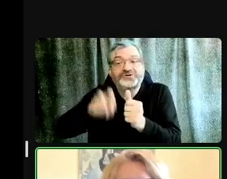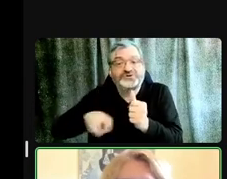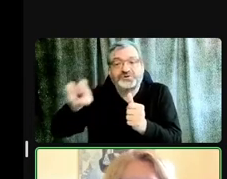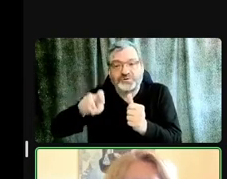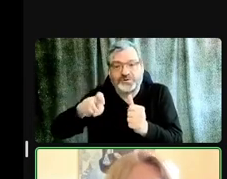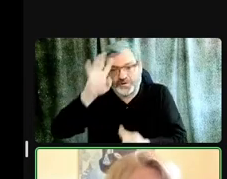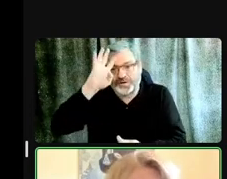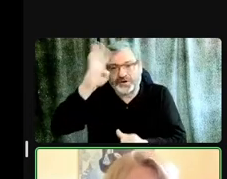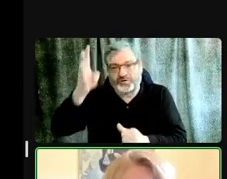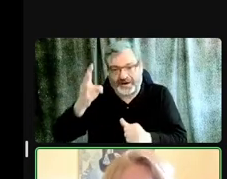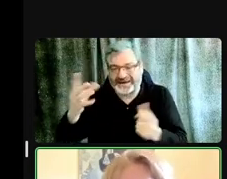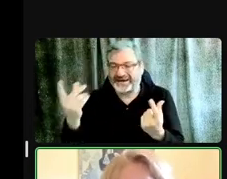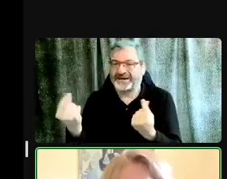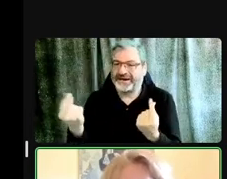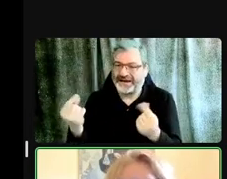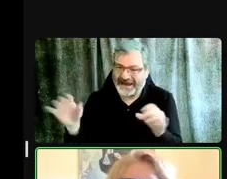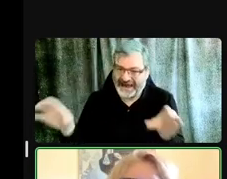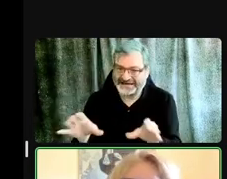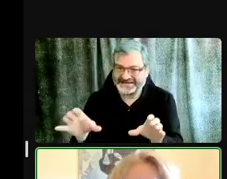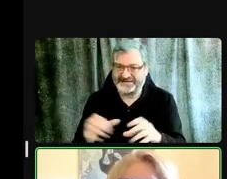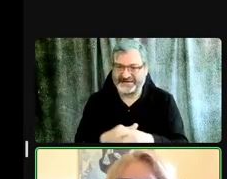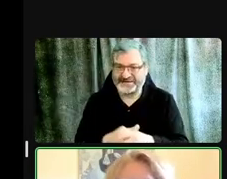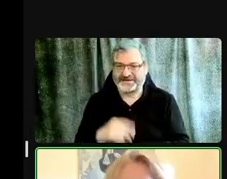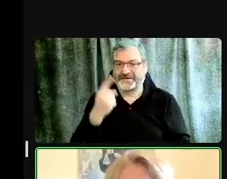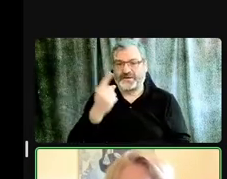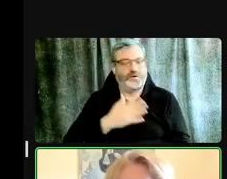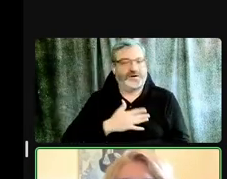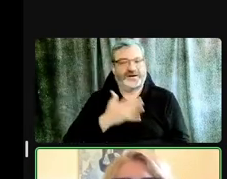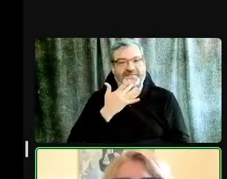And this is one of my favorites. Again, it's with the joy and celebration.